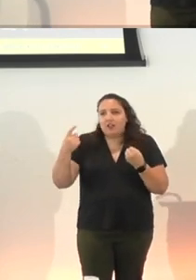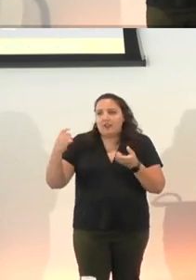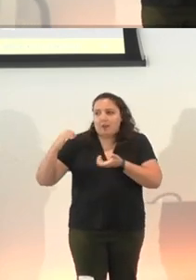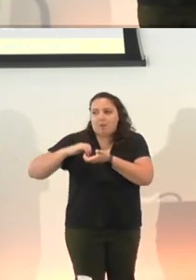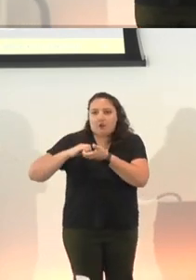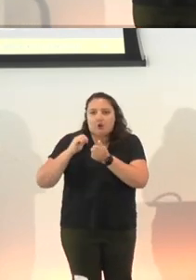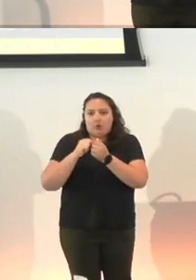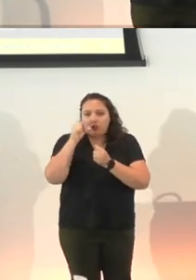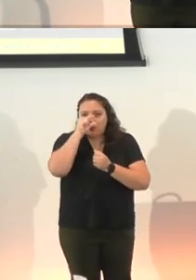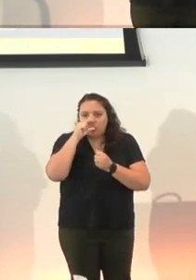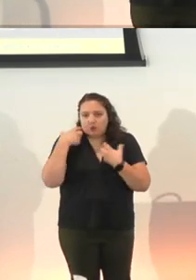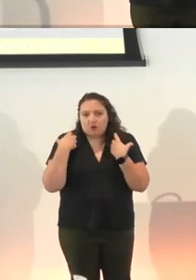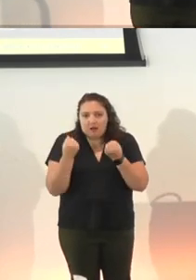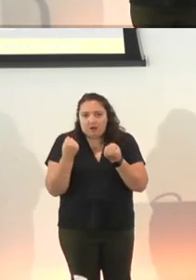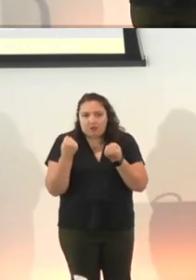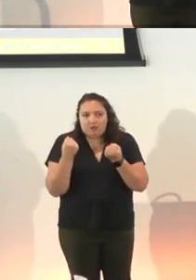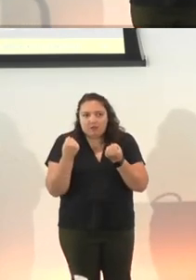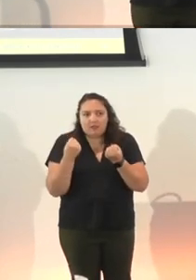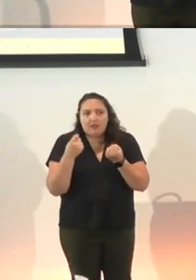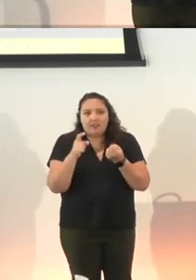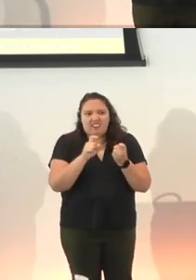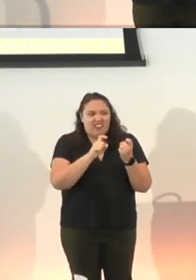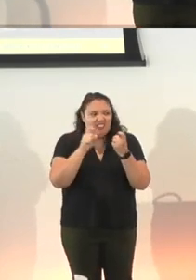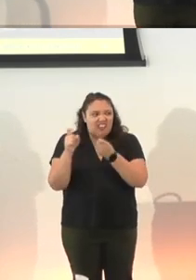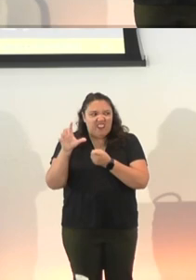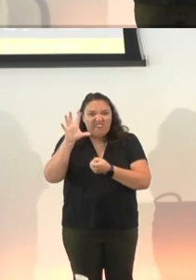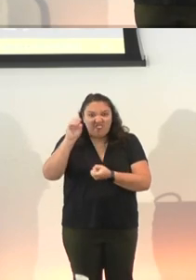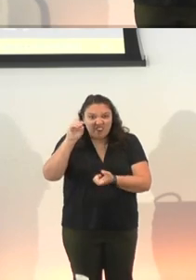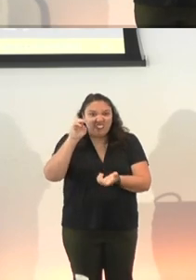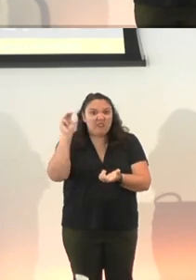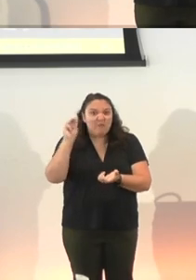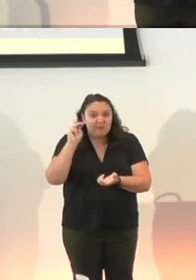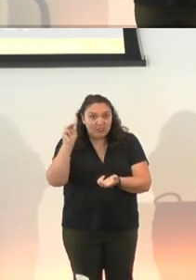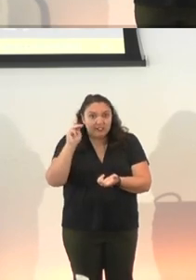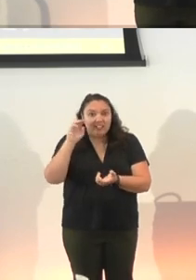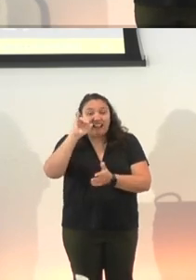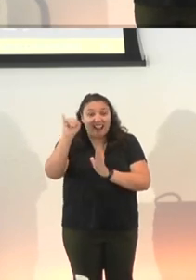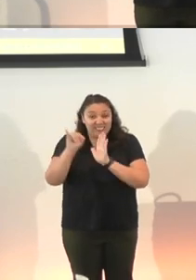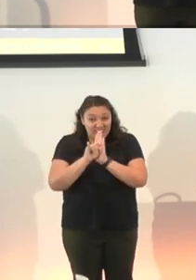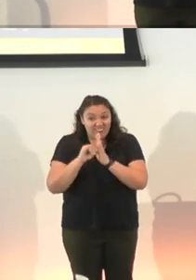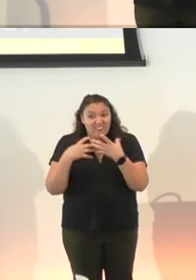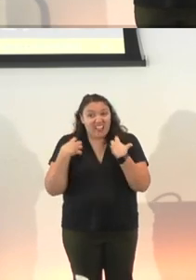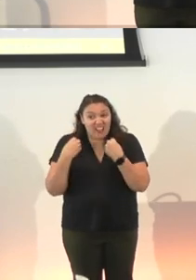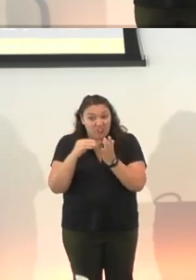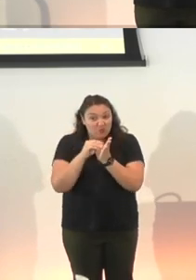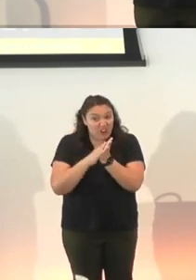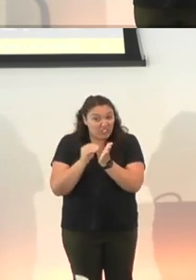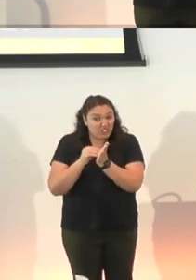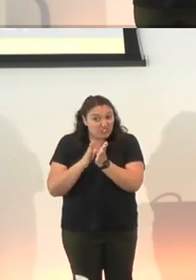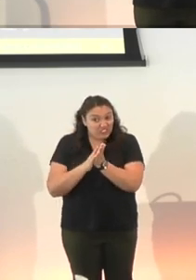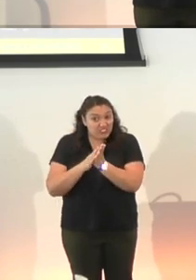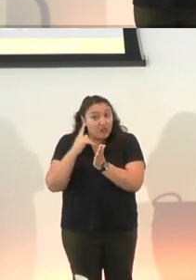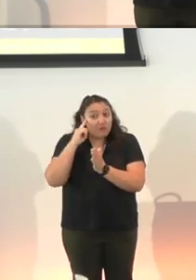and Ascension health handed over 50 million identified health records for private research,